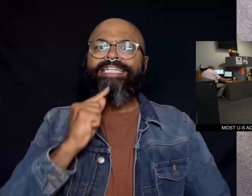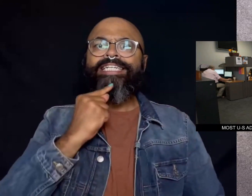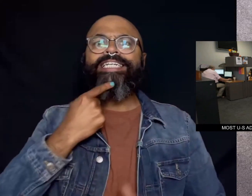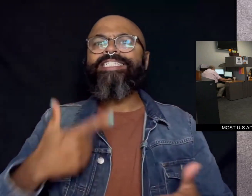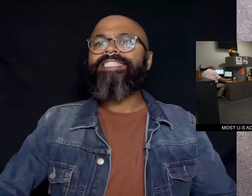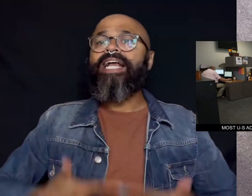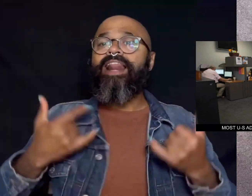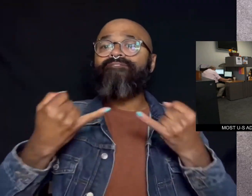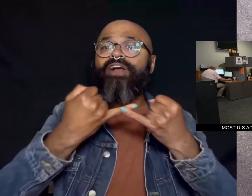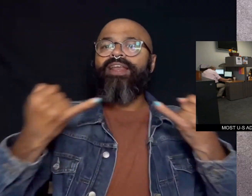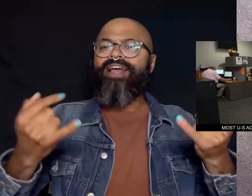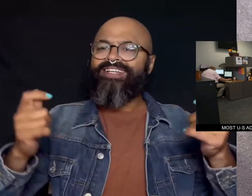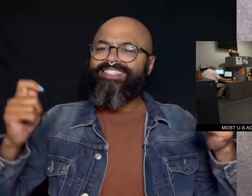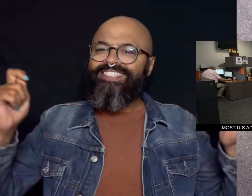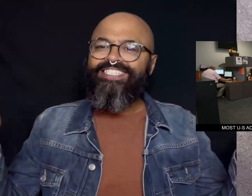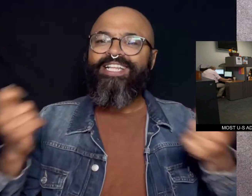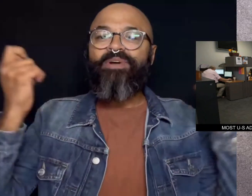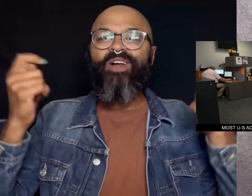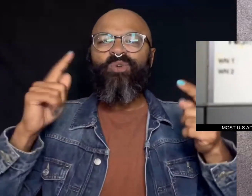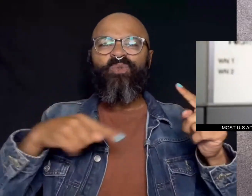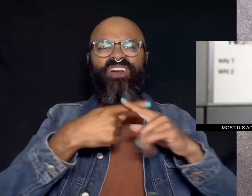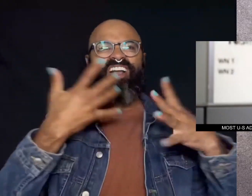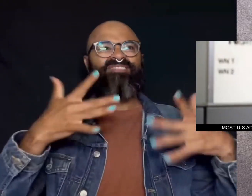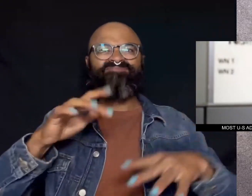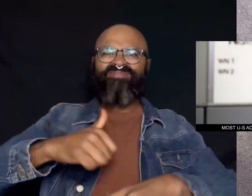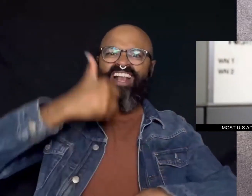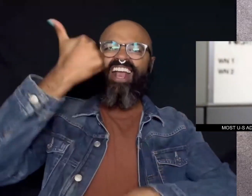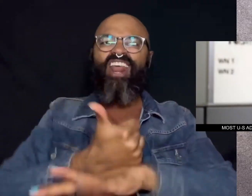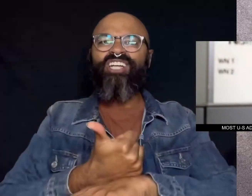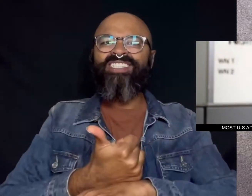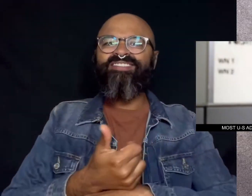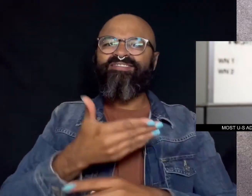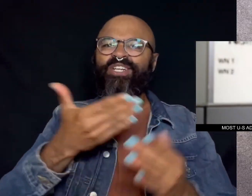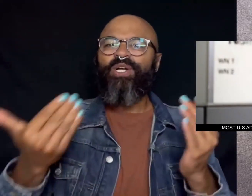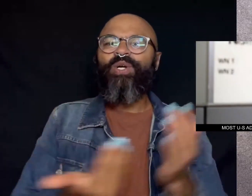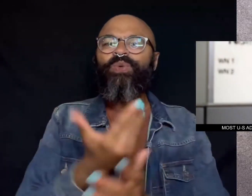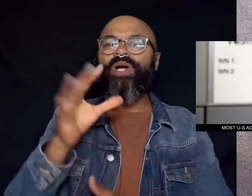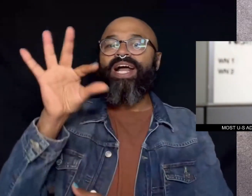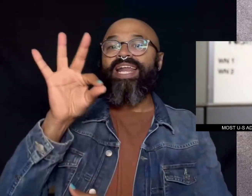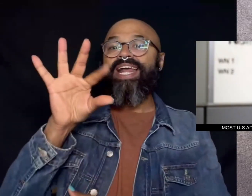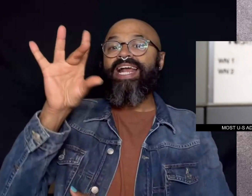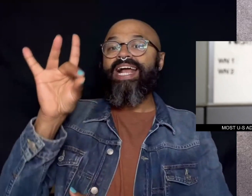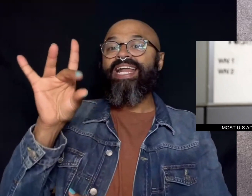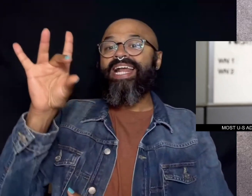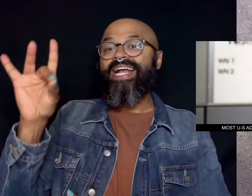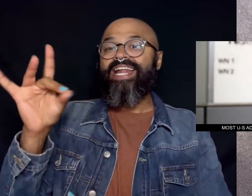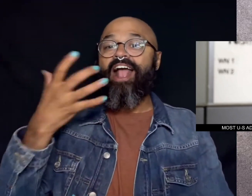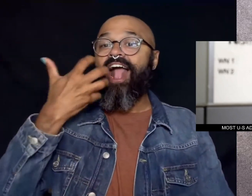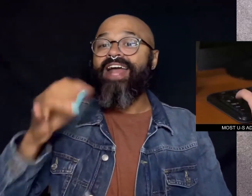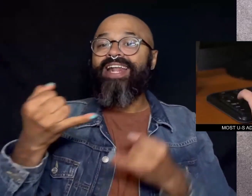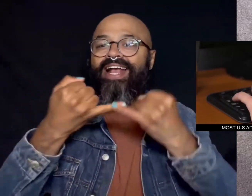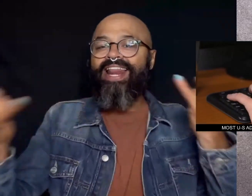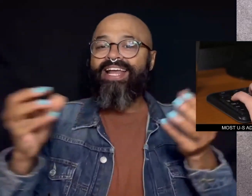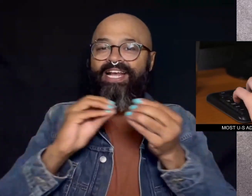Last year the Suicide and Crisis Lifeline celebrated when it launched its new 9 88 hotline number,